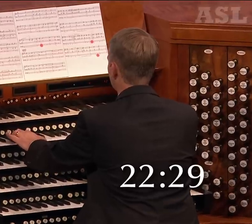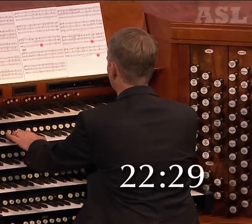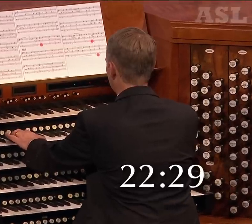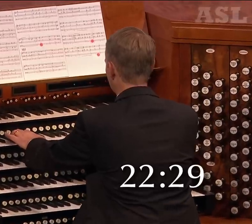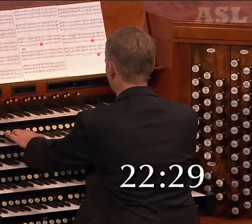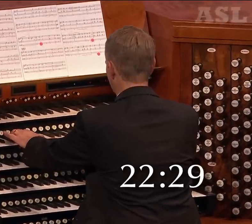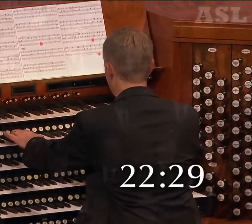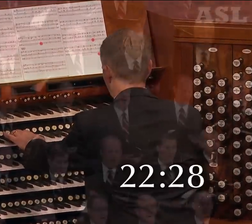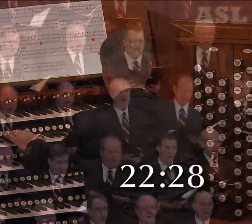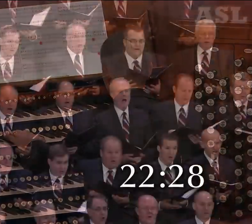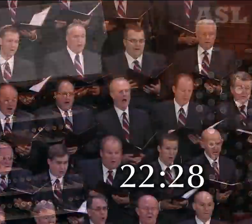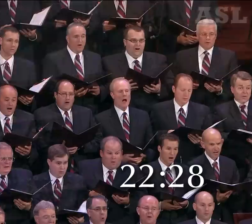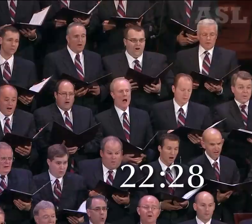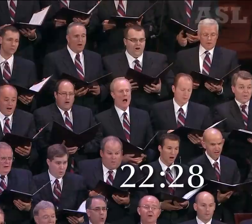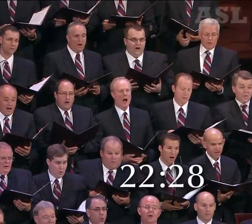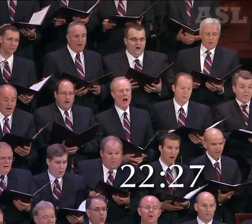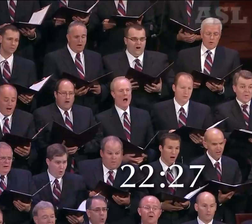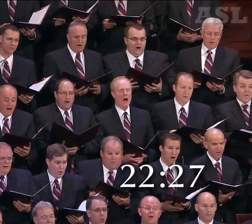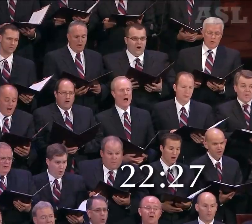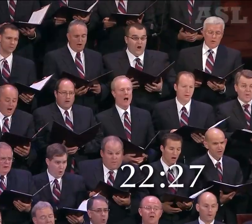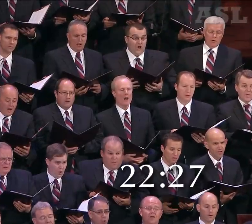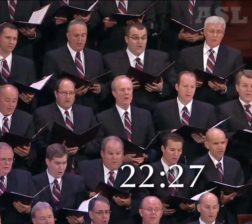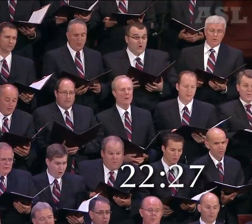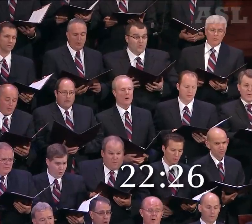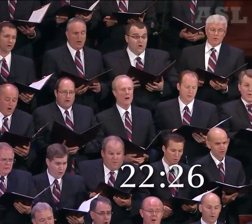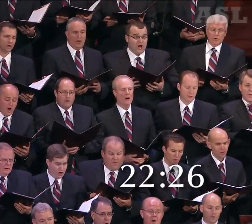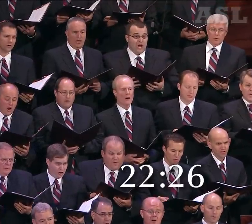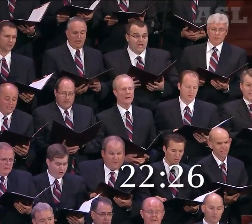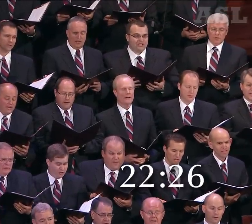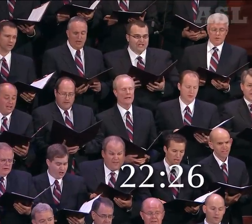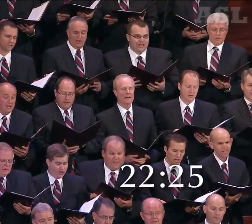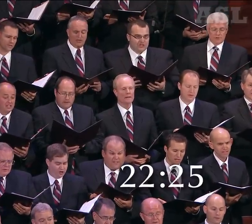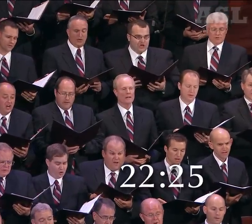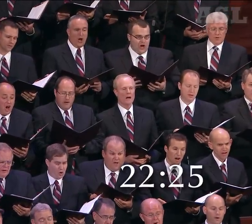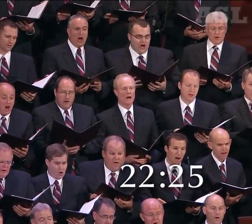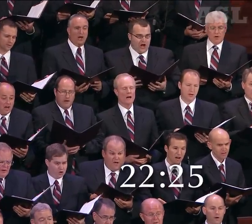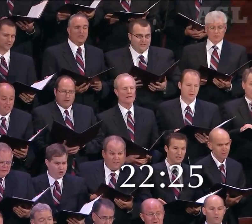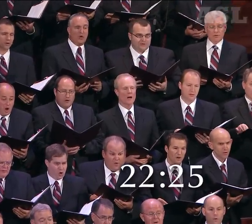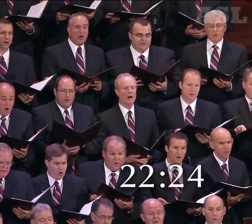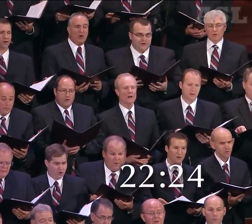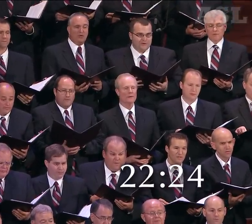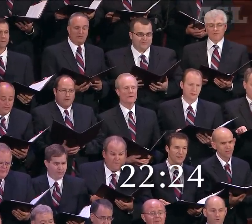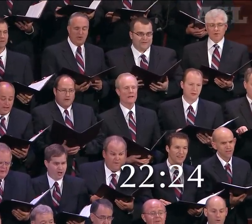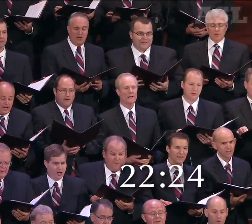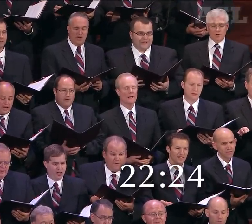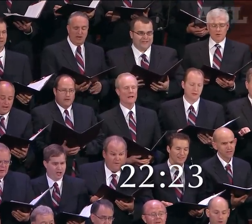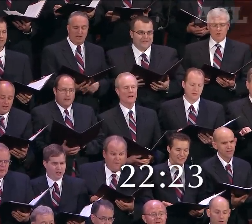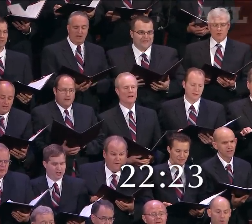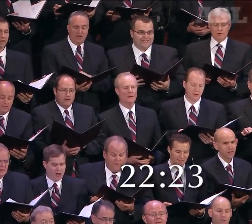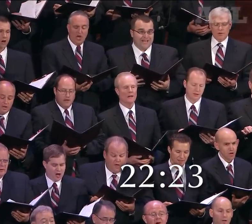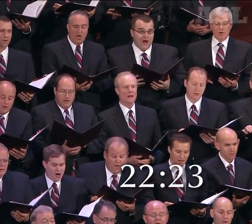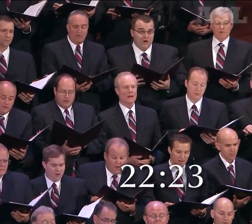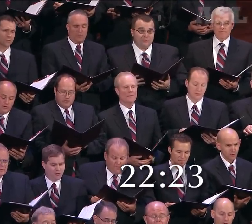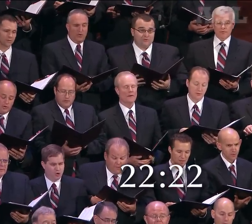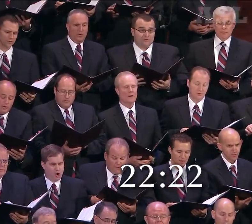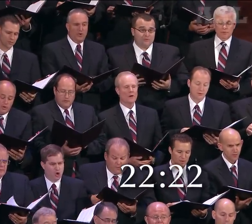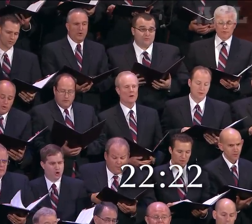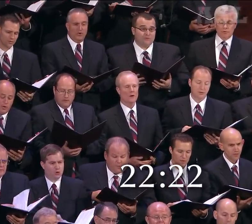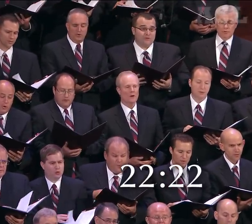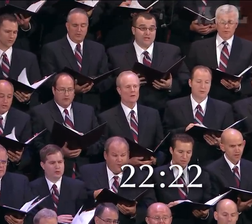THIS IS THE ENGLISH CLOSED CAPTION CHANNEL OF THE CHURCH OF JESUS CHRIST OF LATTER-DAY SAINTS.